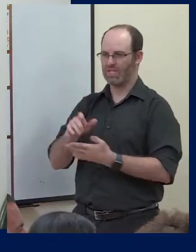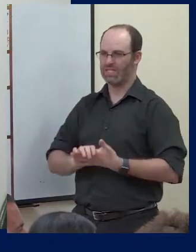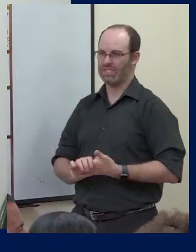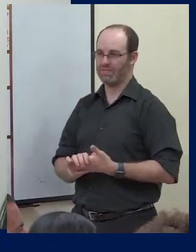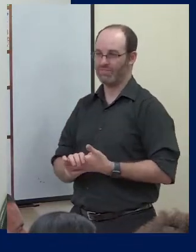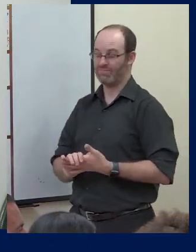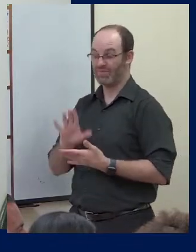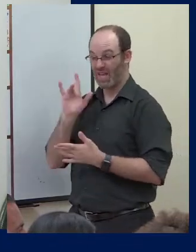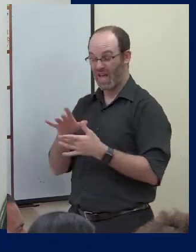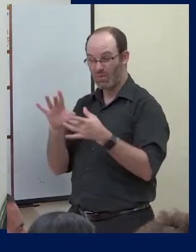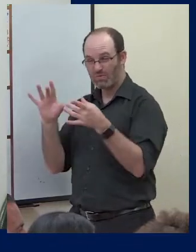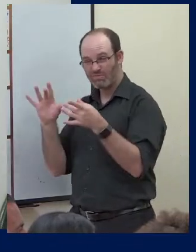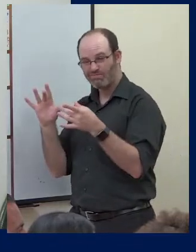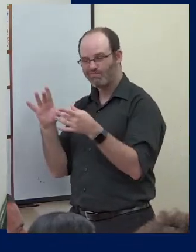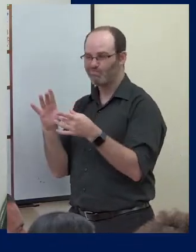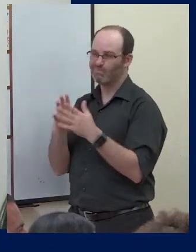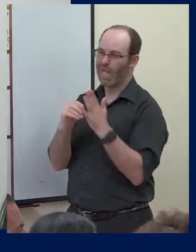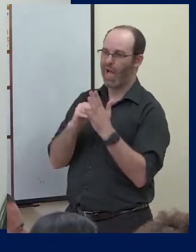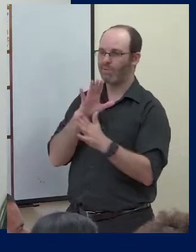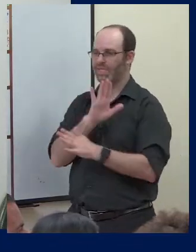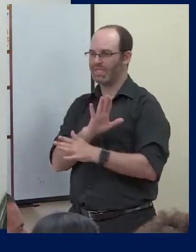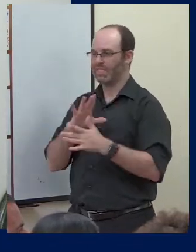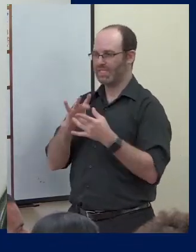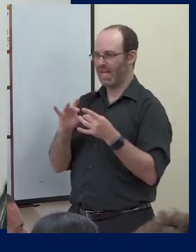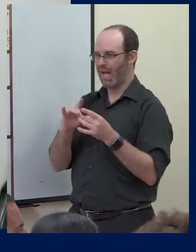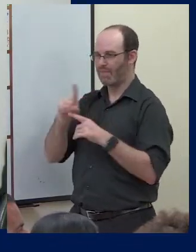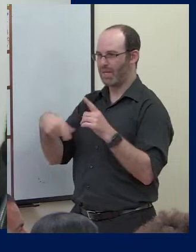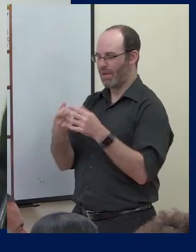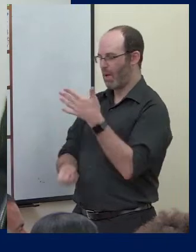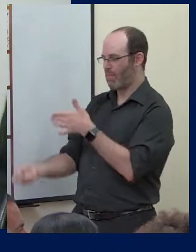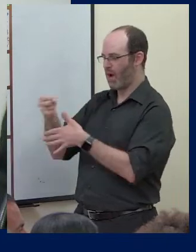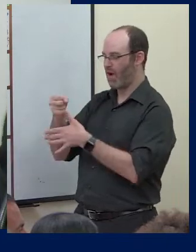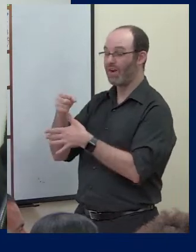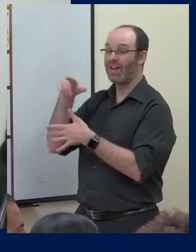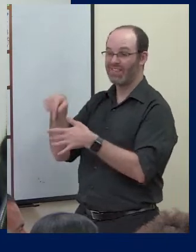In echoing echoing secretary comments about the priority this is for the Biden administration,